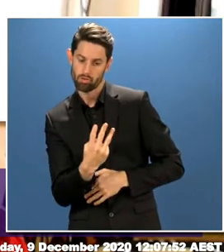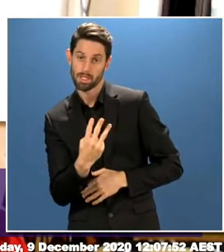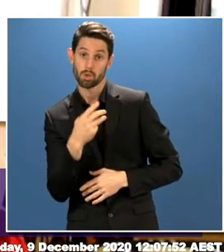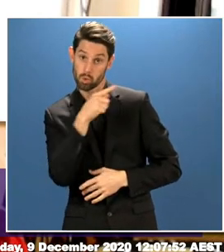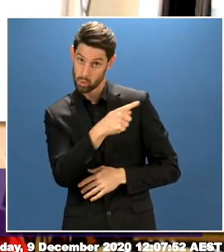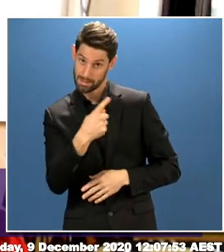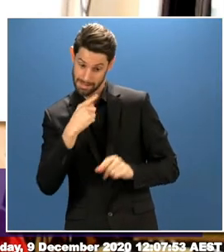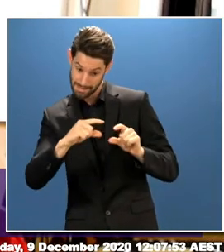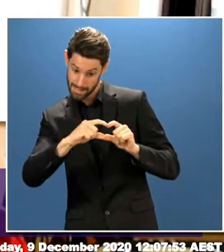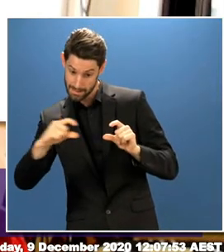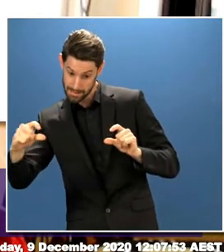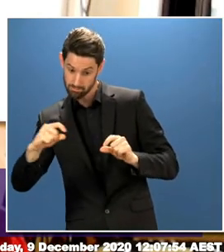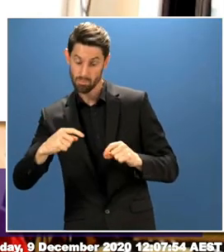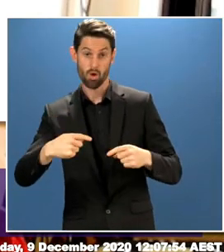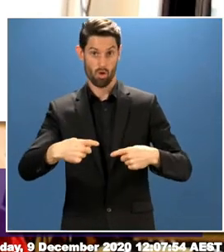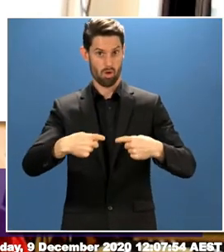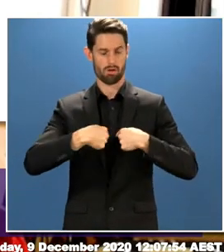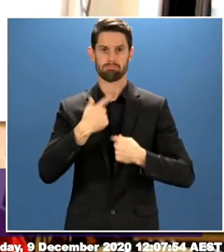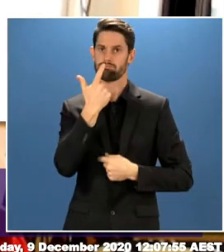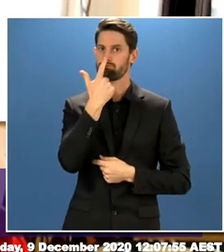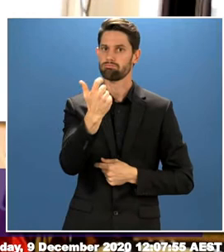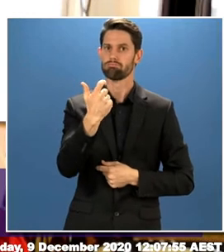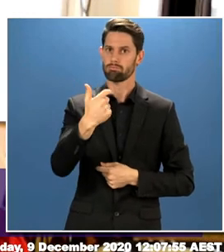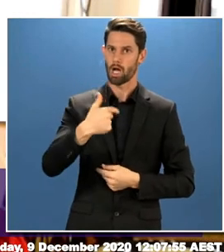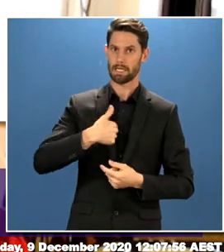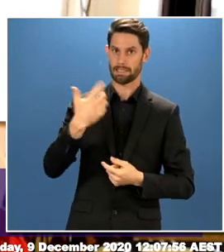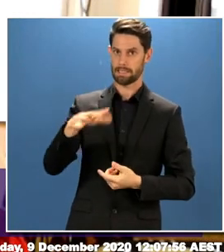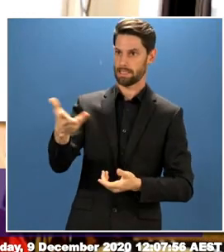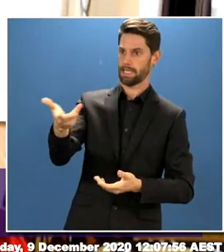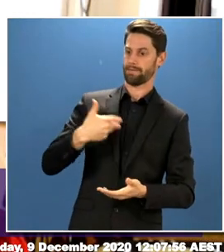"Whilst I have been afforded an opportunity at the ATO,